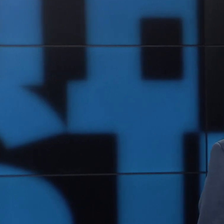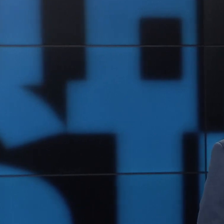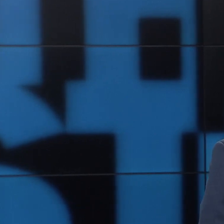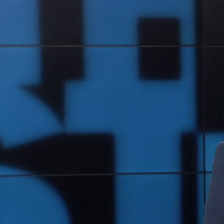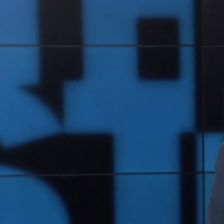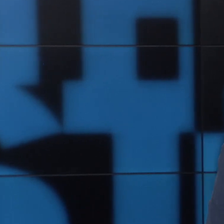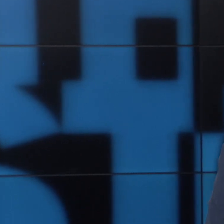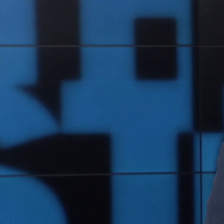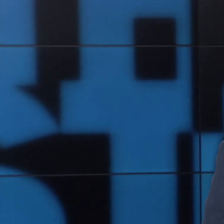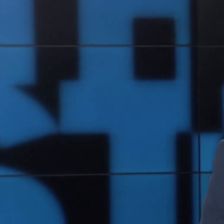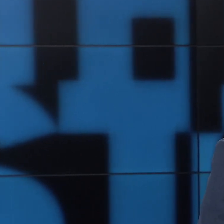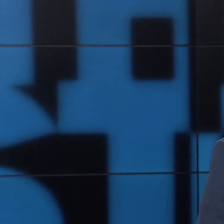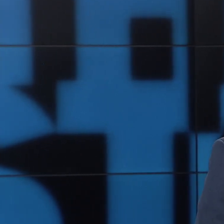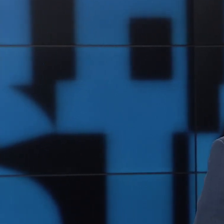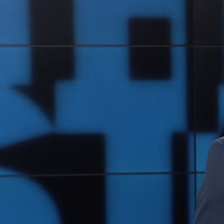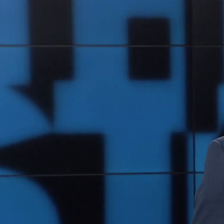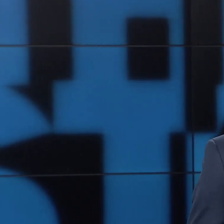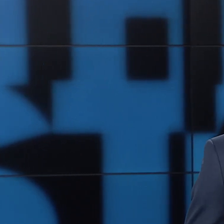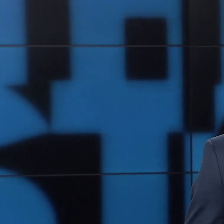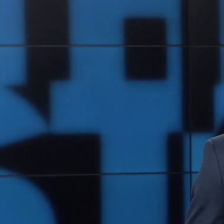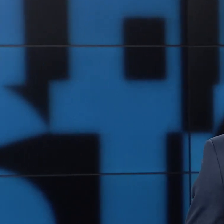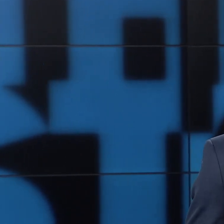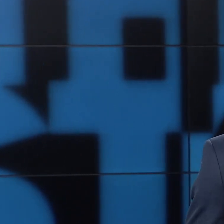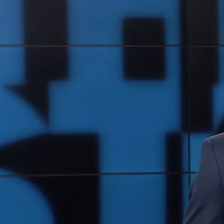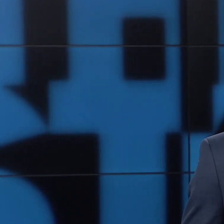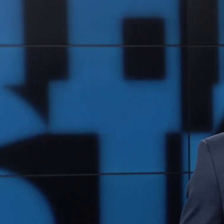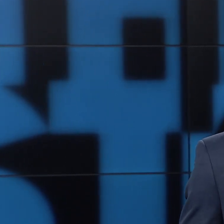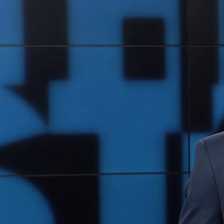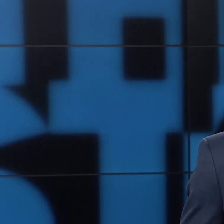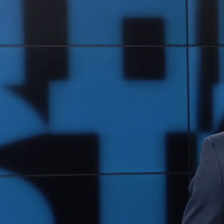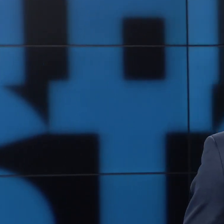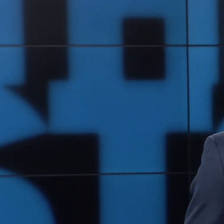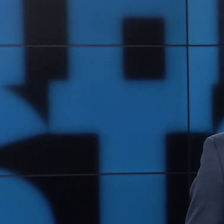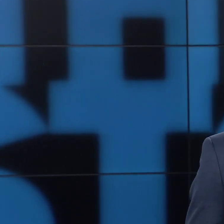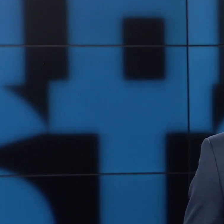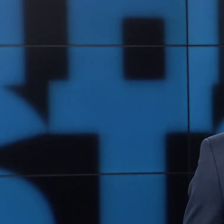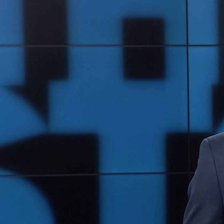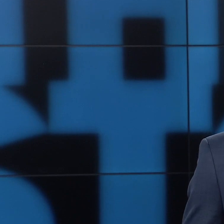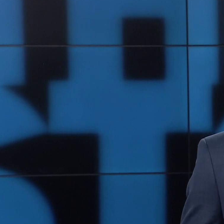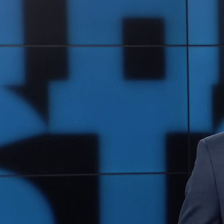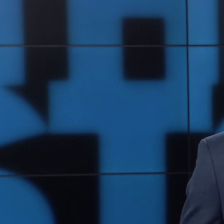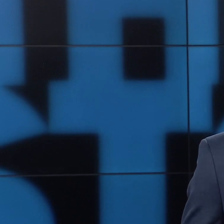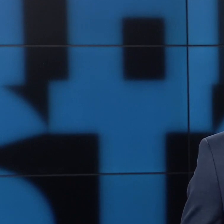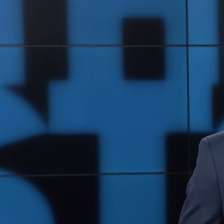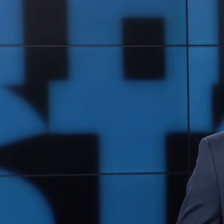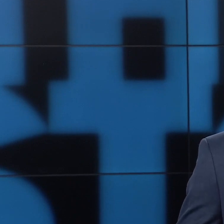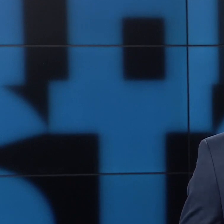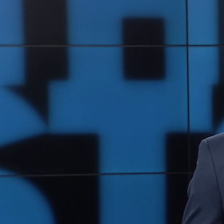MORE SERIOUSLY? >> I KNOW I KNOW YOU DON'T MORE SERIOUSLY? >> I KNOW I KNOW YOU DON'T WANT I KNOW I KNOW YOU DON'T WANT I KNOW I KNOW YOU DON'T WANT TO I KNOW I KNOW YOU DON'T WANT TO YOU I KNOW I KNOW YOU DON'T WANT TO YOU DON'T I KNOW I KNOW YOU DON'T WANT TO YOU DON'T YOU I KNOW I KNOW YOU DON'T WANT TO YOU DON'T YOU WISH I KNOW I KNOW YOU DON'T WANT TO YOU DON'T YOU WISH WE TO YOU DON'T YOU WISH WE TO YOU DON'T YOU WISH WE WEREN'T TO YOU DON'T YOU WISH WE WEREN'T WHERE TO YOU DON'T YOU WISH WE WEREN'T WHERE WE TO YOU DON'T YOU WISH WE WEREN'T WHERE WE ARE TO YOU DON'T YOU WISH WE WEREN'T WHERE WE ARE BECAUSE TO YOU DON'T YOU WISH WE WEREN'T WHERE WE ARE BECAUSE WE WEREN'T WHERE WE ARE BECAUSE WE WEREN'T WHERE WE ARE BECAUSE WE ARE WEREN'T WHERE WE ARE BECAUSE WE ARE KIND WEREN'T WHERE WE ARE BECAUSE WE ARE KIND OF WEREN'T WHERE WE ARE BECAUSE WE ARE KIND OF BACK WEREN'T WHERE WE ARE BECAUSE WE ARE KIND OF BACK WHERE WEREN'T WHERE WE ARE BECAUSE WE ARE KIND OF BACK WHERE WE WEREN'T WHERE WE ARE BECAUSE WE ARE KIND OF BACK WHERE WE WERE ARE KIND OF BACK WHERE WE WERE ARE KIND OF BACK WHERE WE WERE THE ARE KIND OF BACK WHERE WE WERE THE PLACE